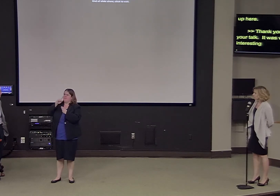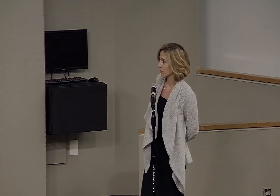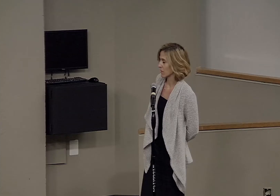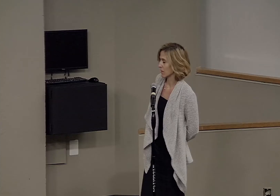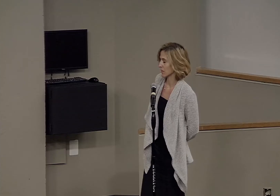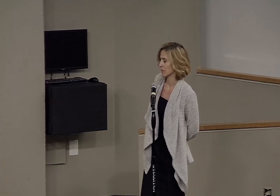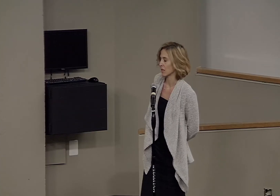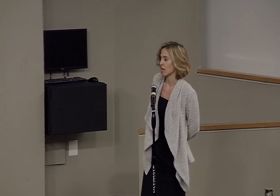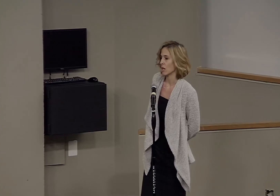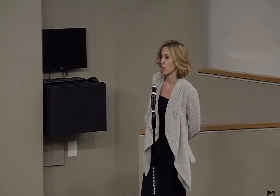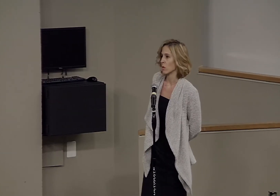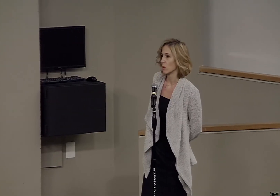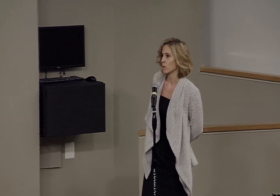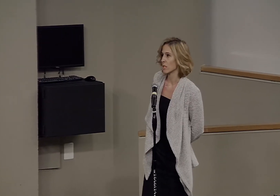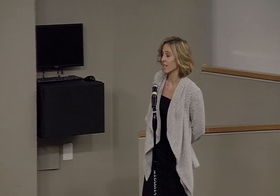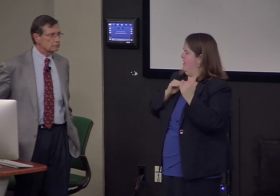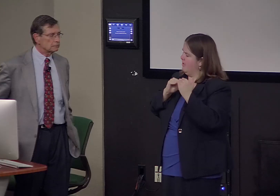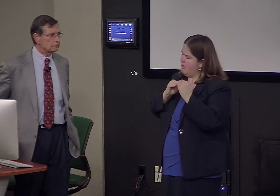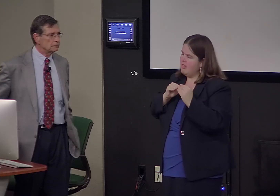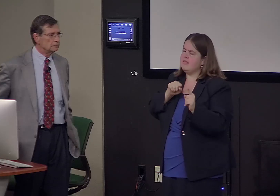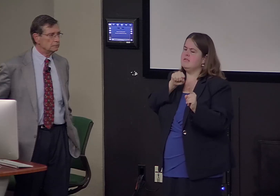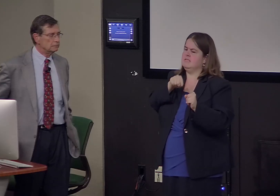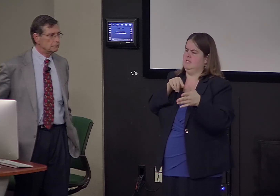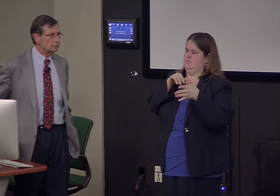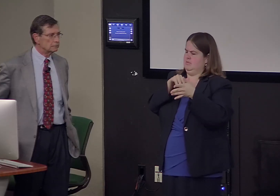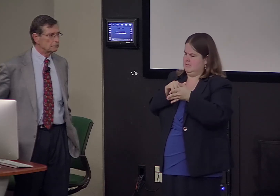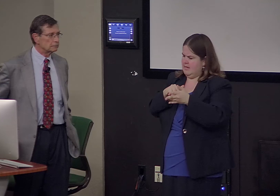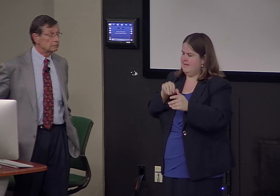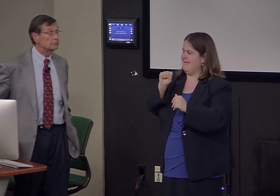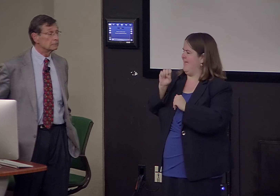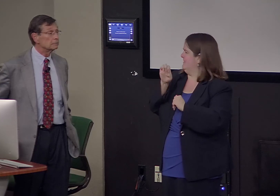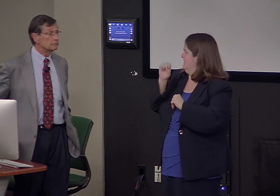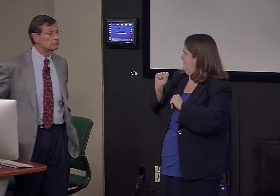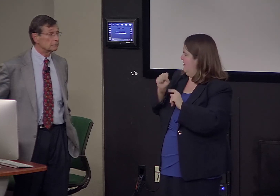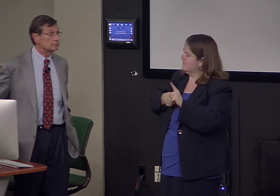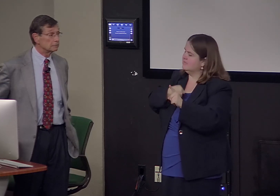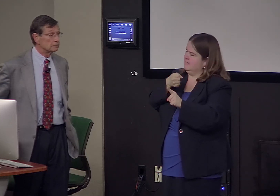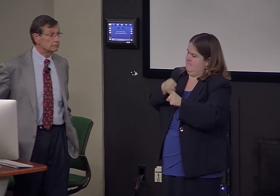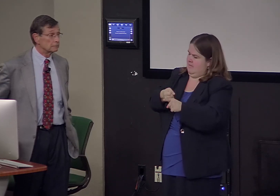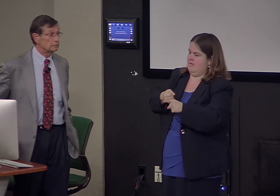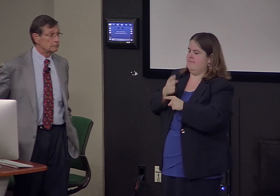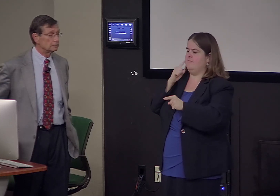from a colleague who studied the effect of SCS on math and arithmetic.